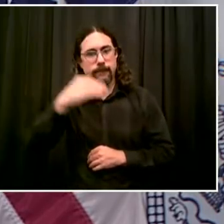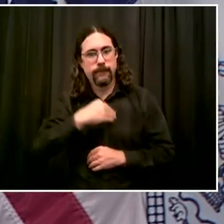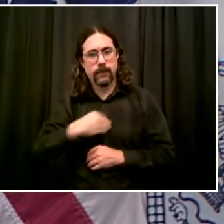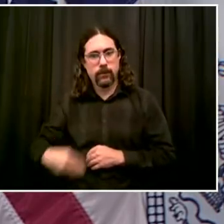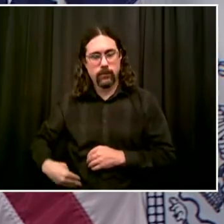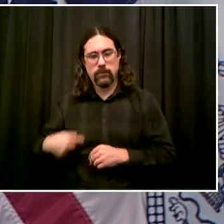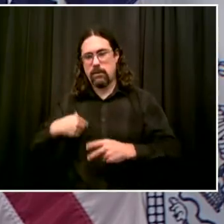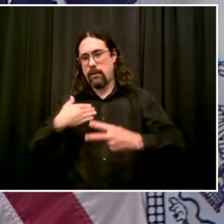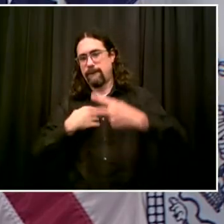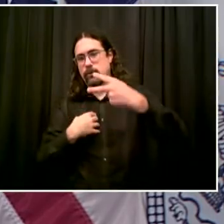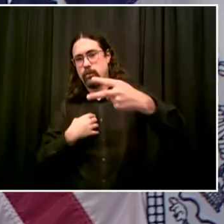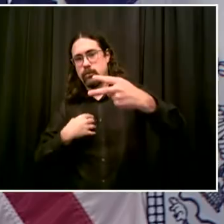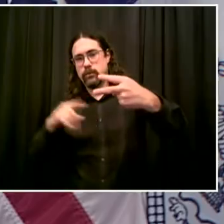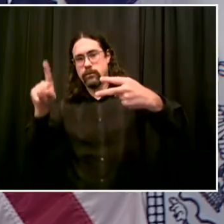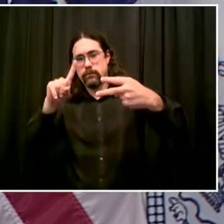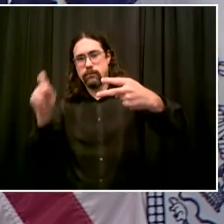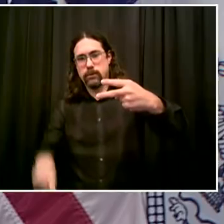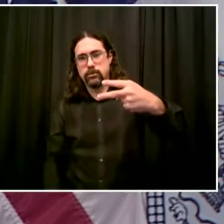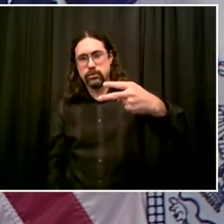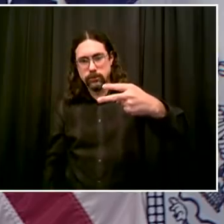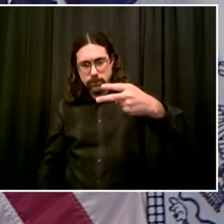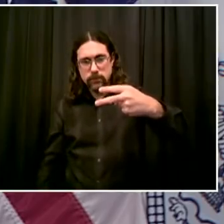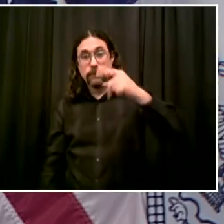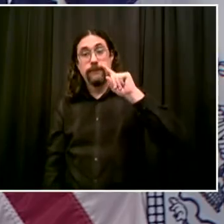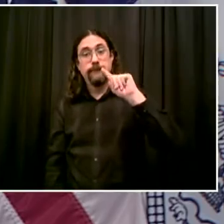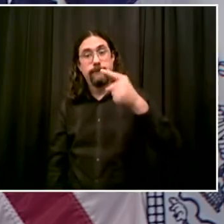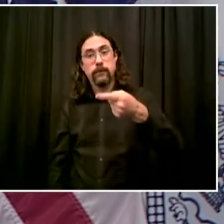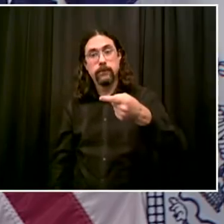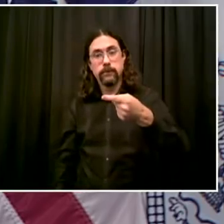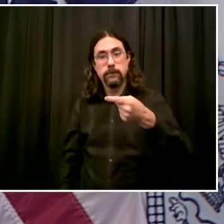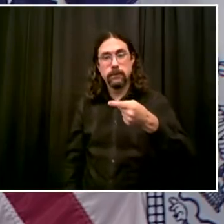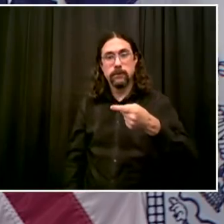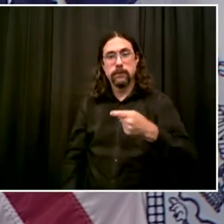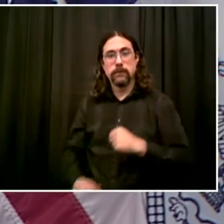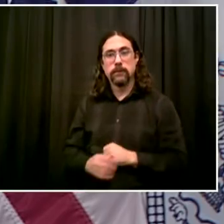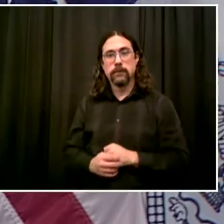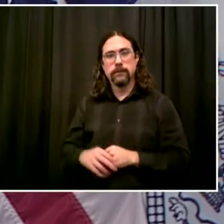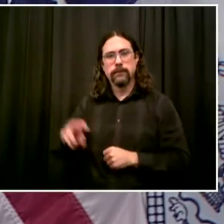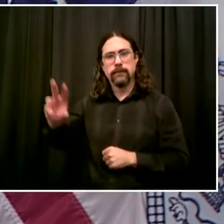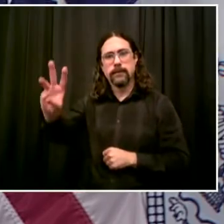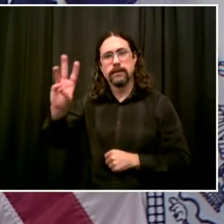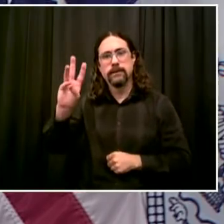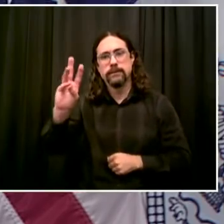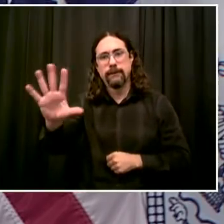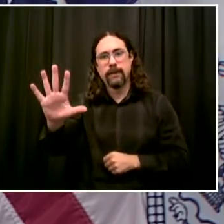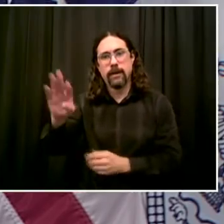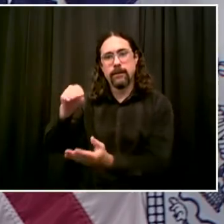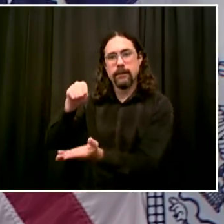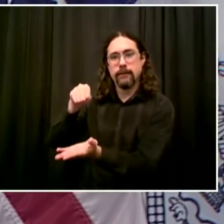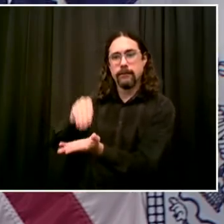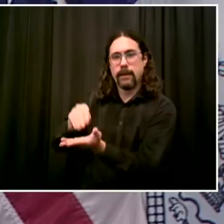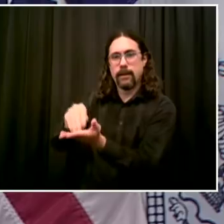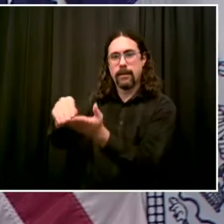Rorepte: rHI MR. MAYOR. CAN YOU TALK ABOUT WHY YOU DECIDED